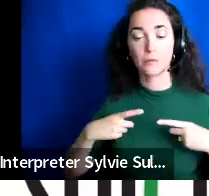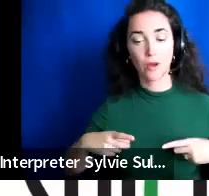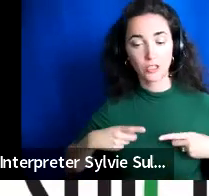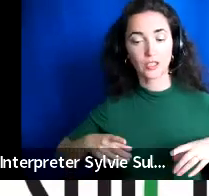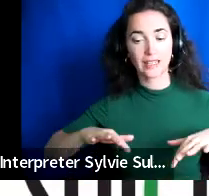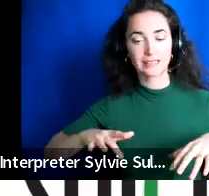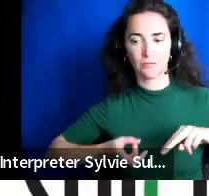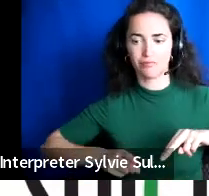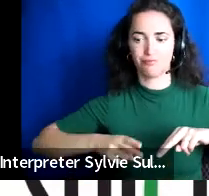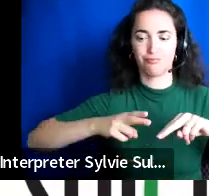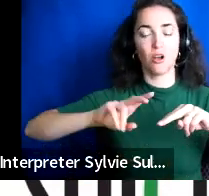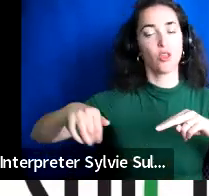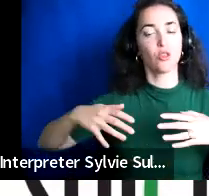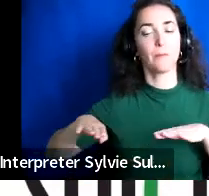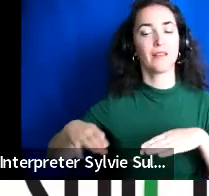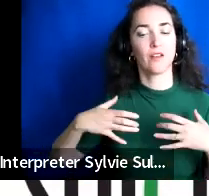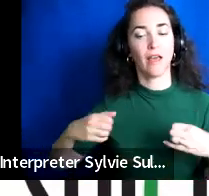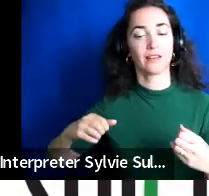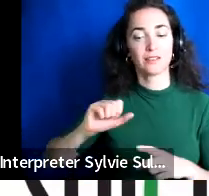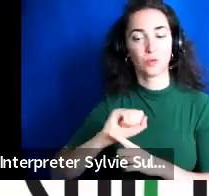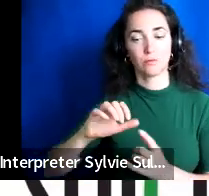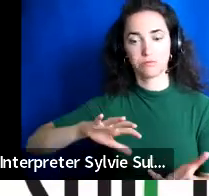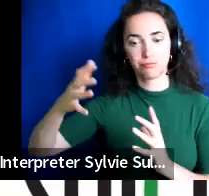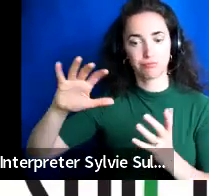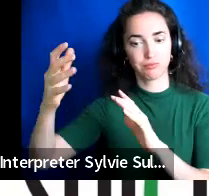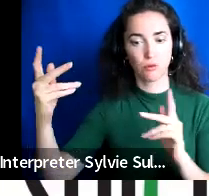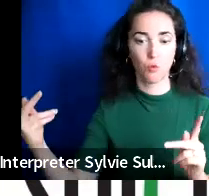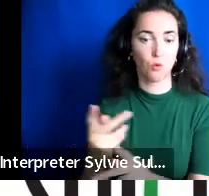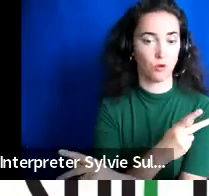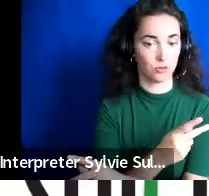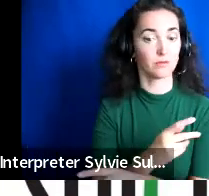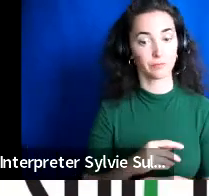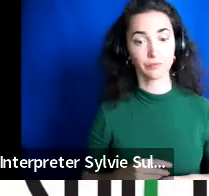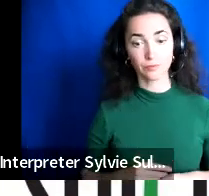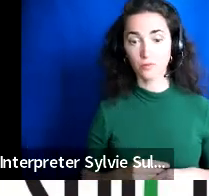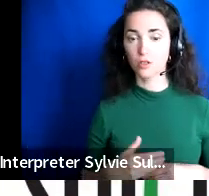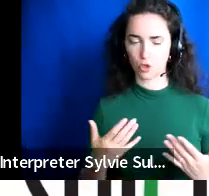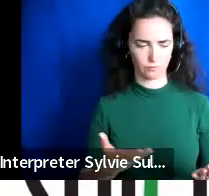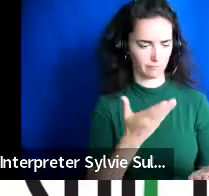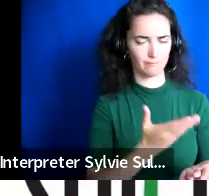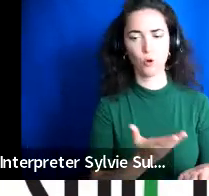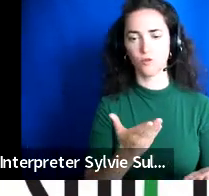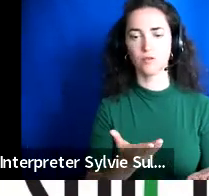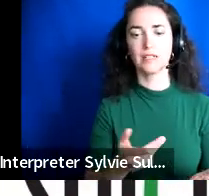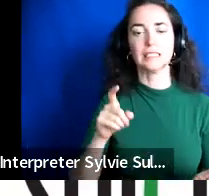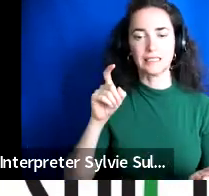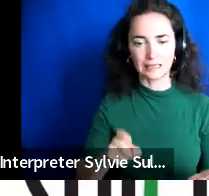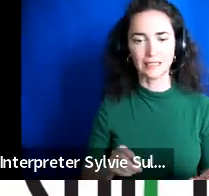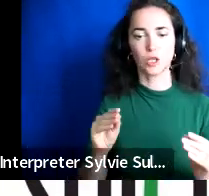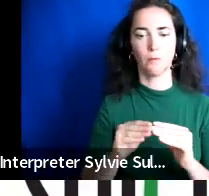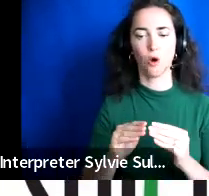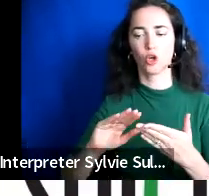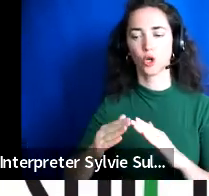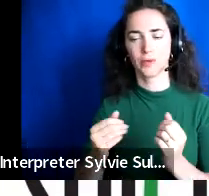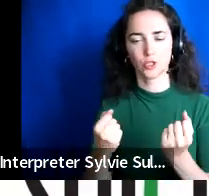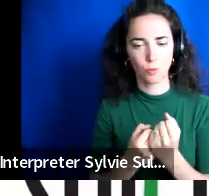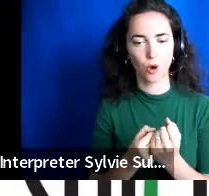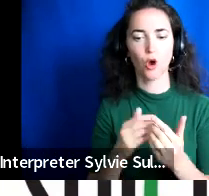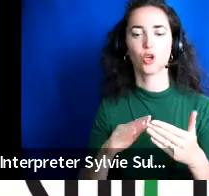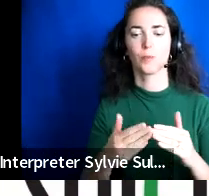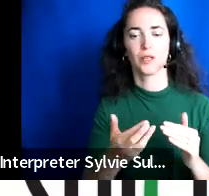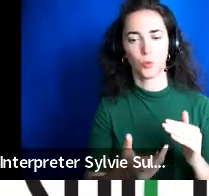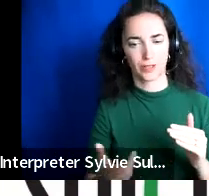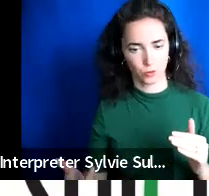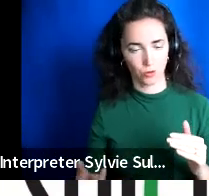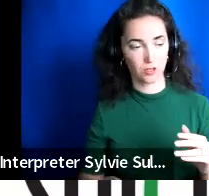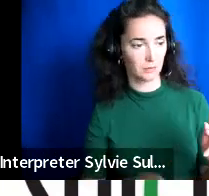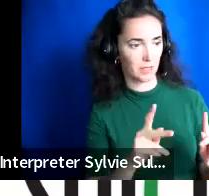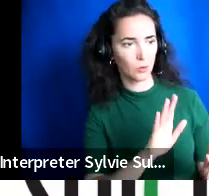And other behavioral health conditions. And so there really is. and the data shows a need for more community-based supports and resources to really meet people where they are.